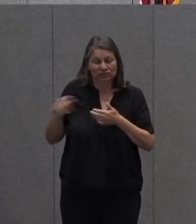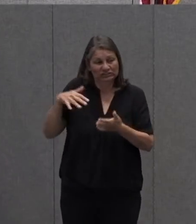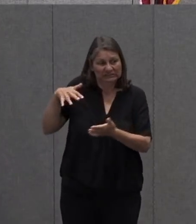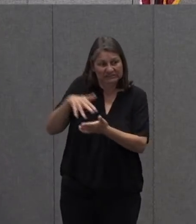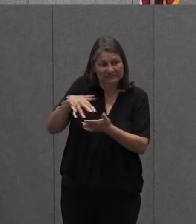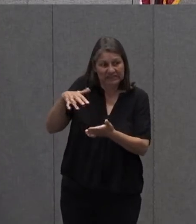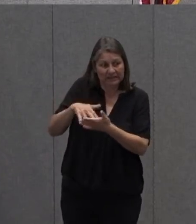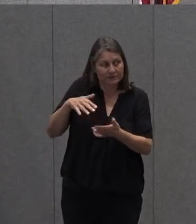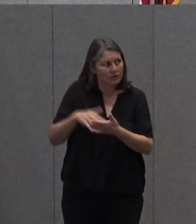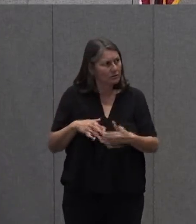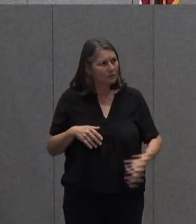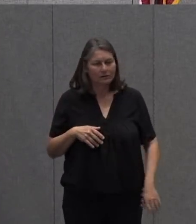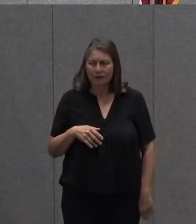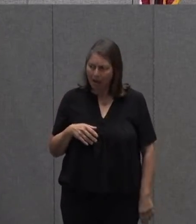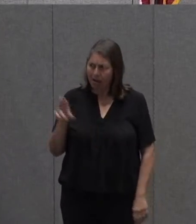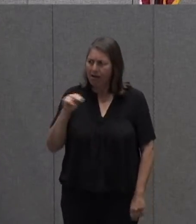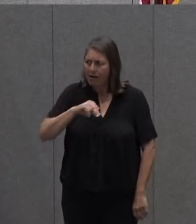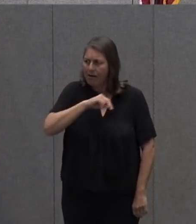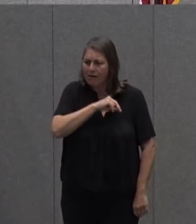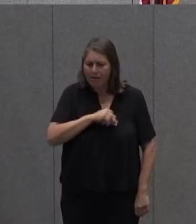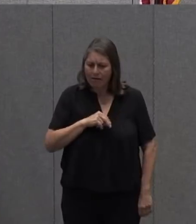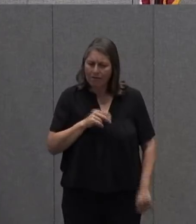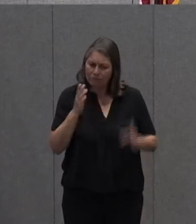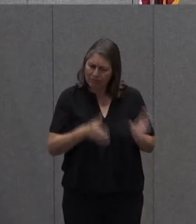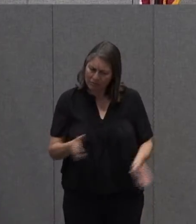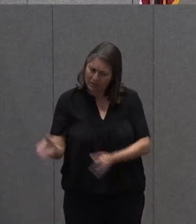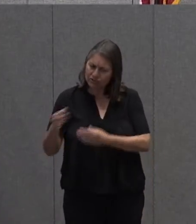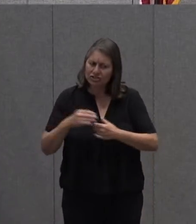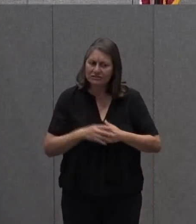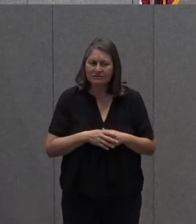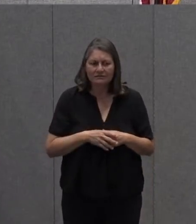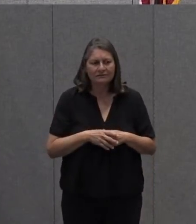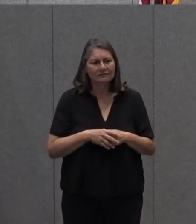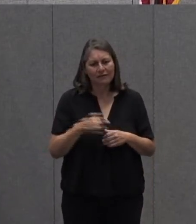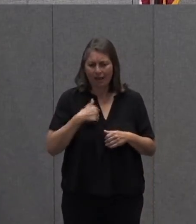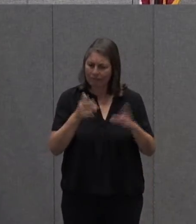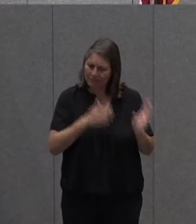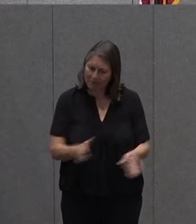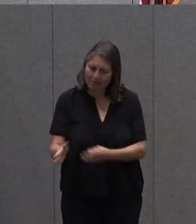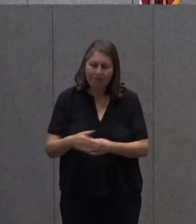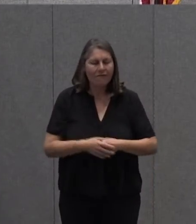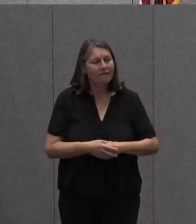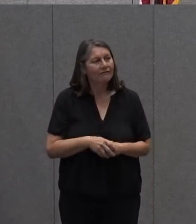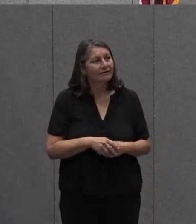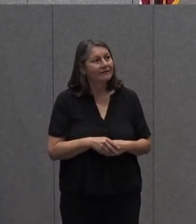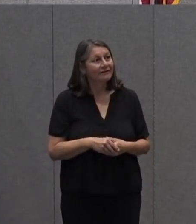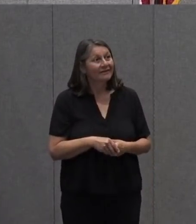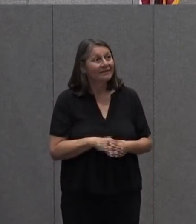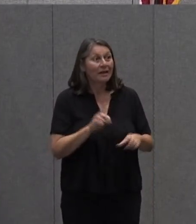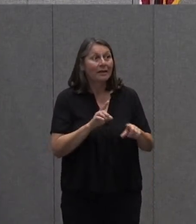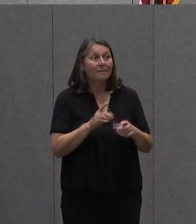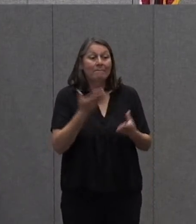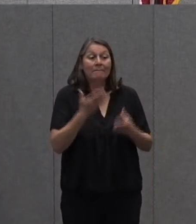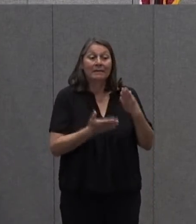No. - More words in her brain? Preparation, preparation. She might be a good learner, I don't know.